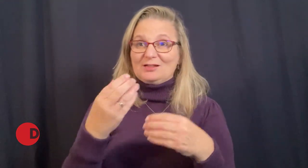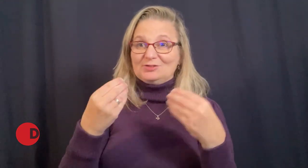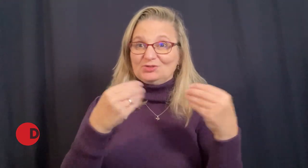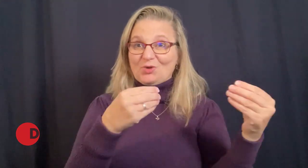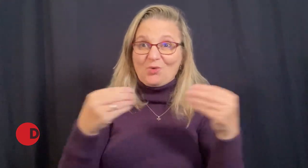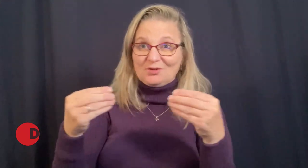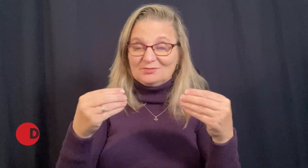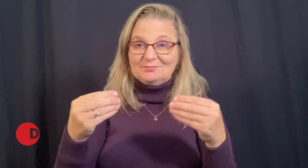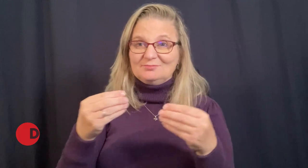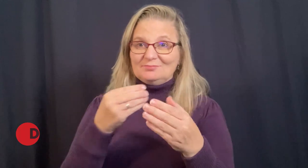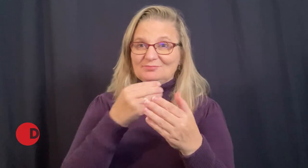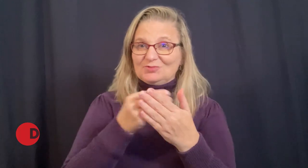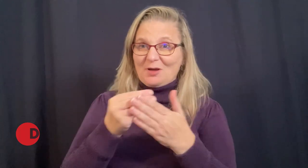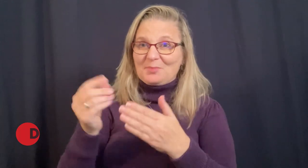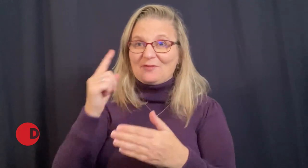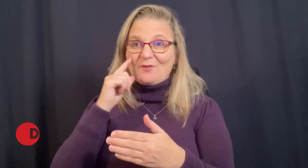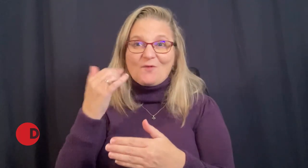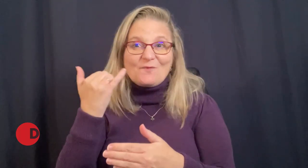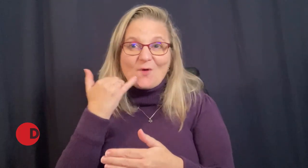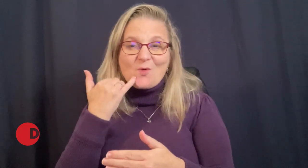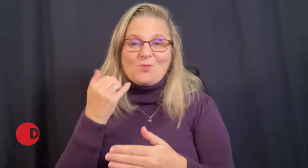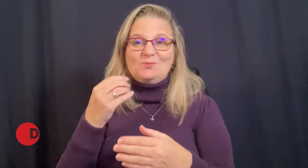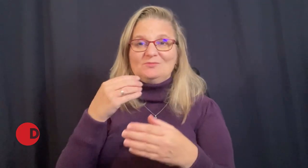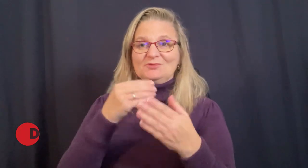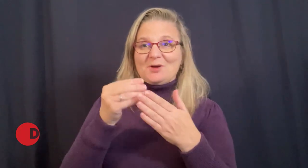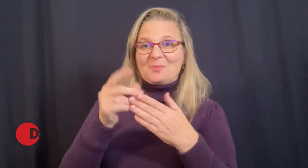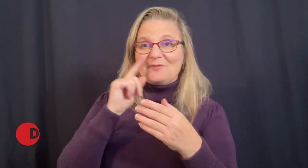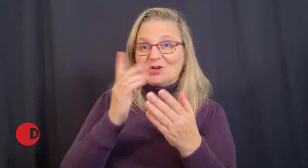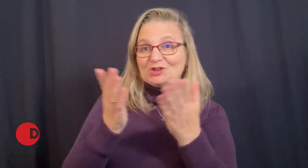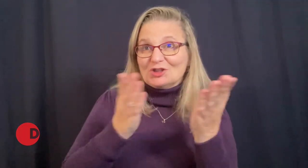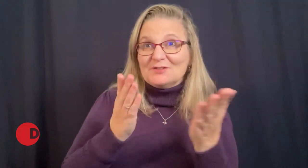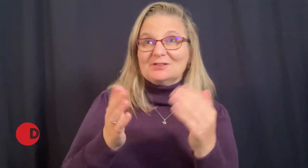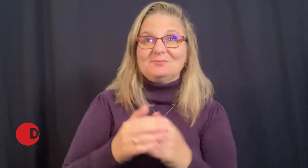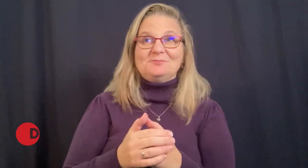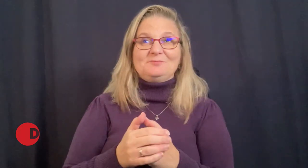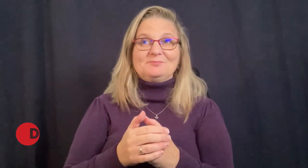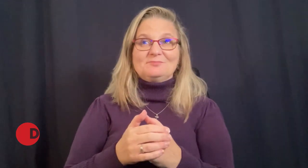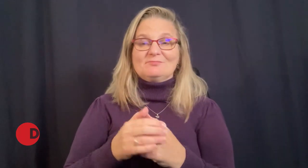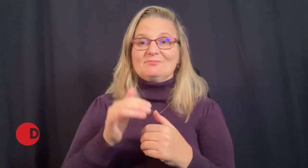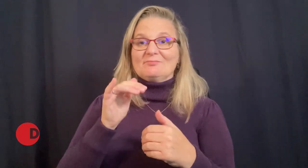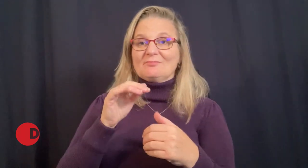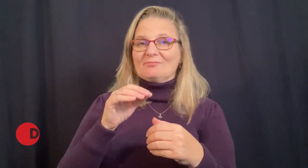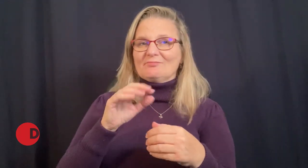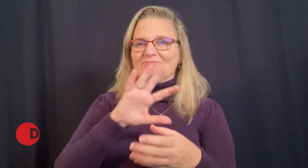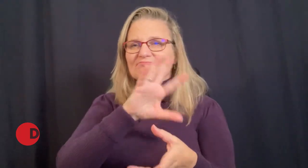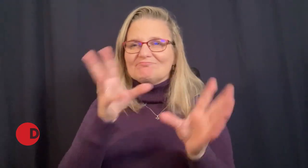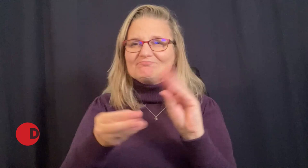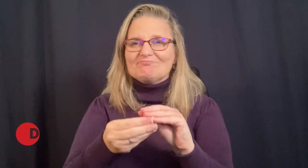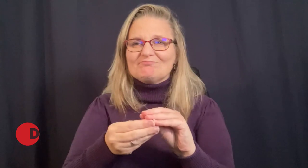for mobiles or shop for services.